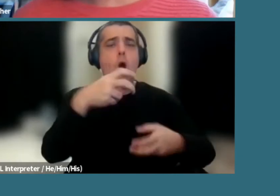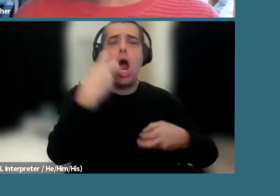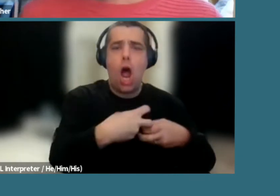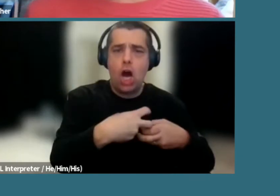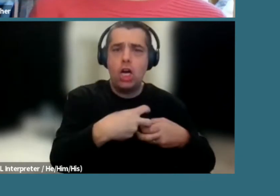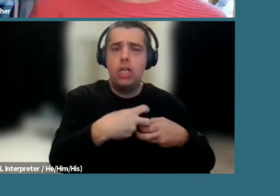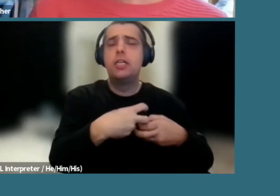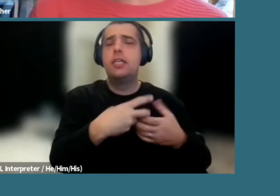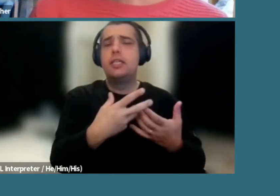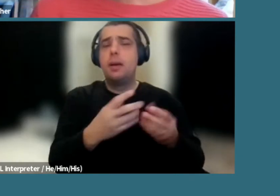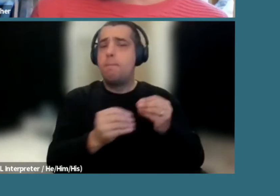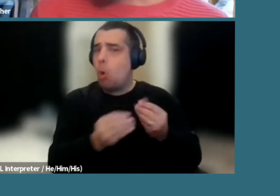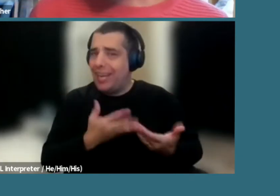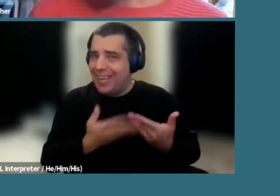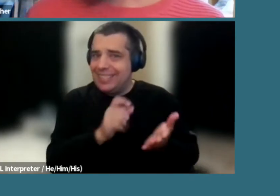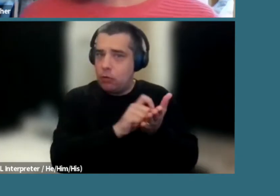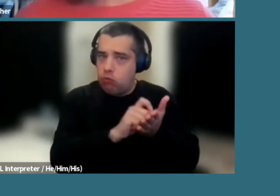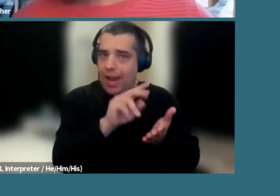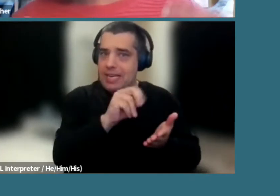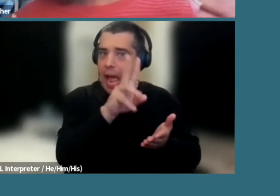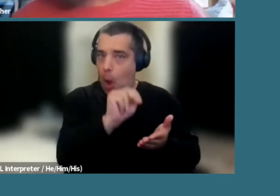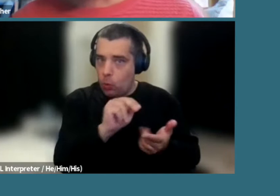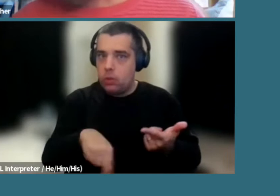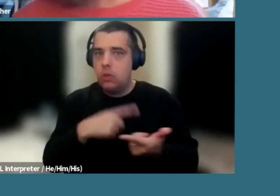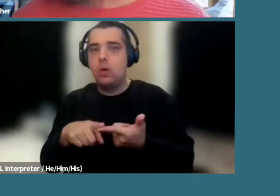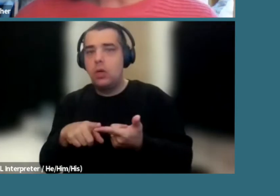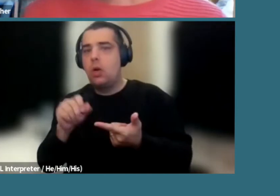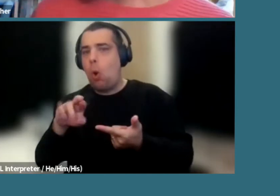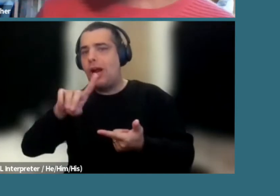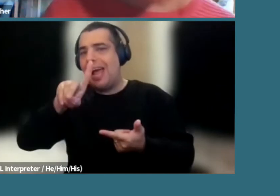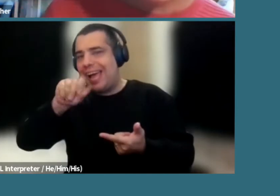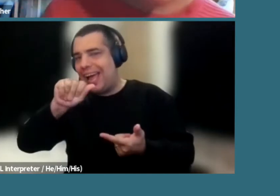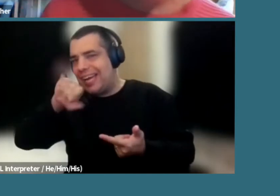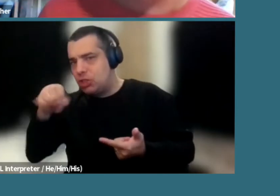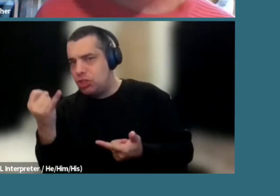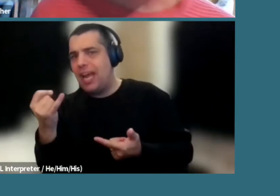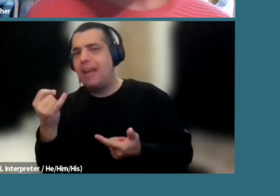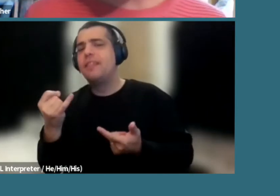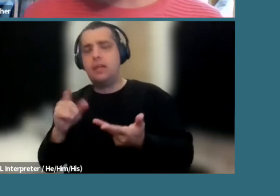or was it easier to write the nouns down or the adjectives? What was the process like?